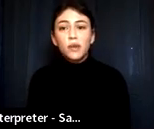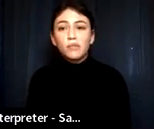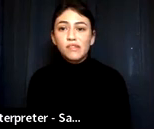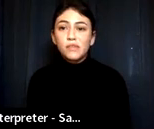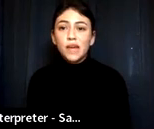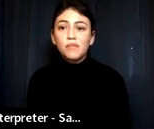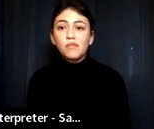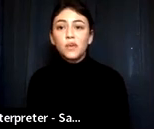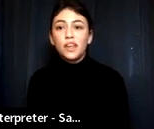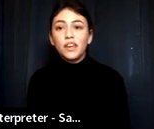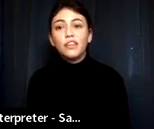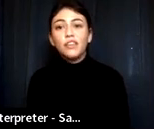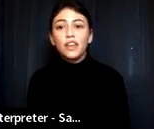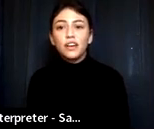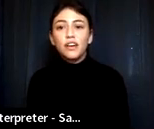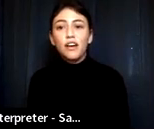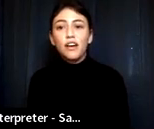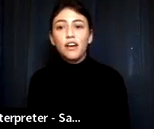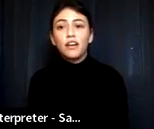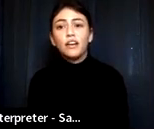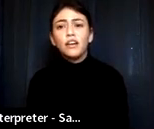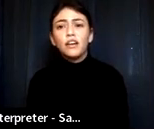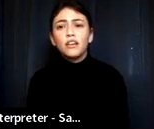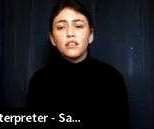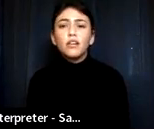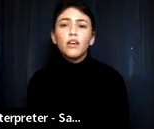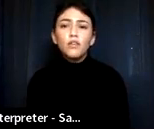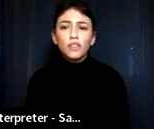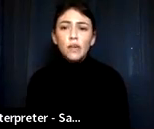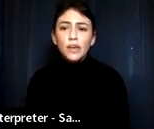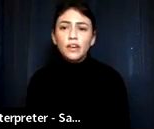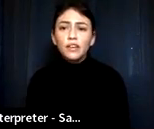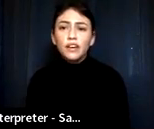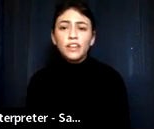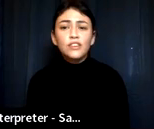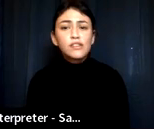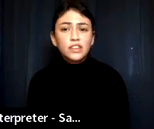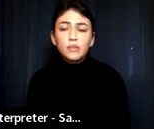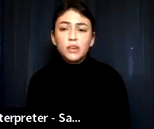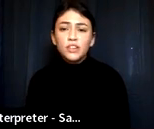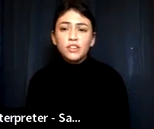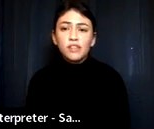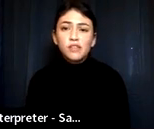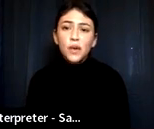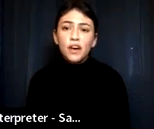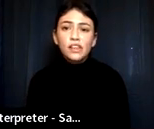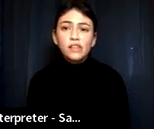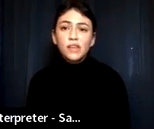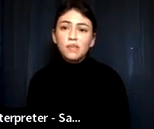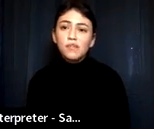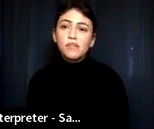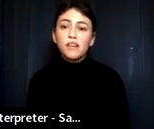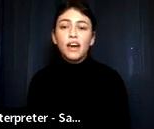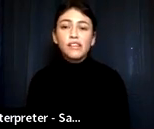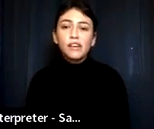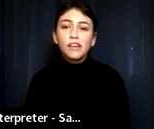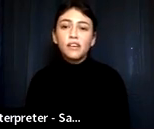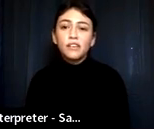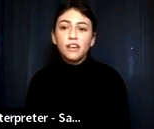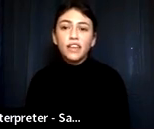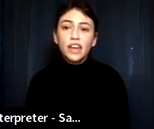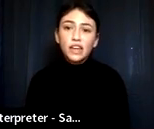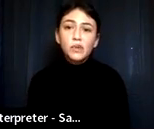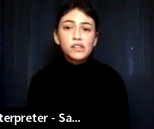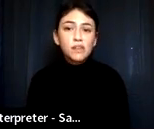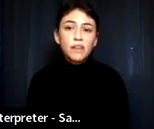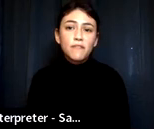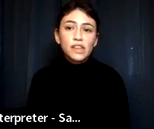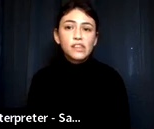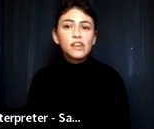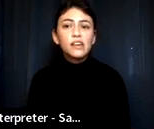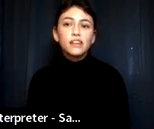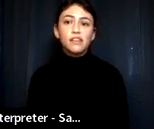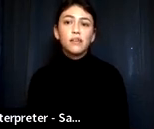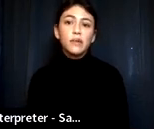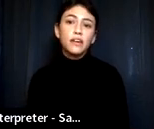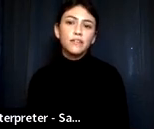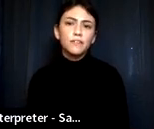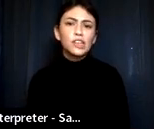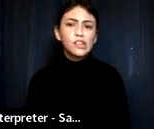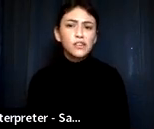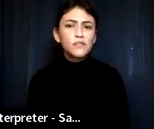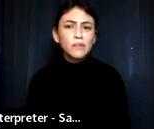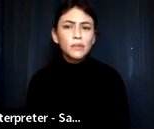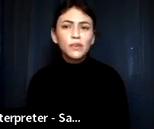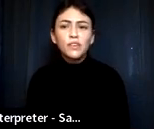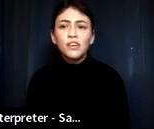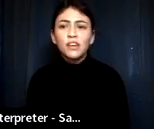And there's also problems. Sometimes when there are overlapping, intercepting impression that's going on, sometimes as a Latin X person, I might face a bit of concern from people.